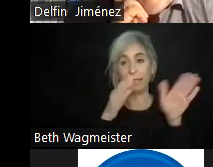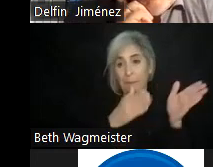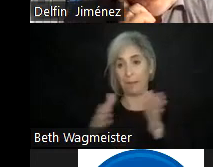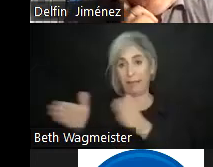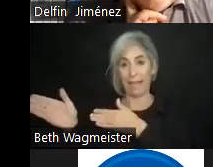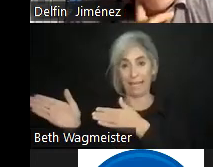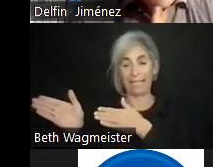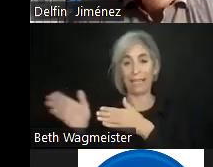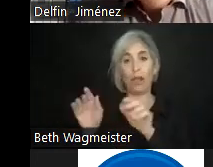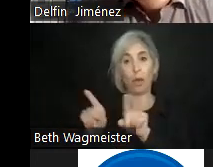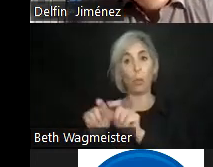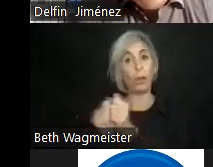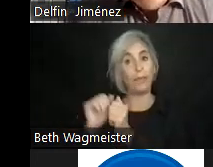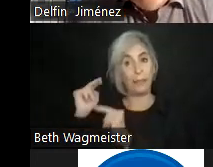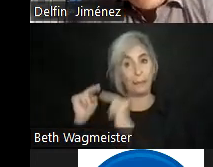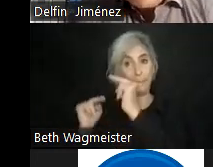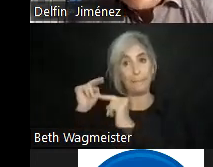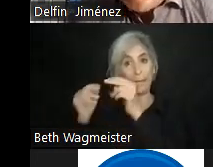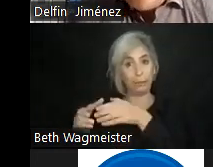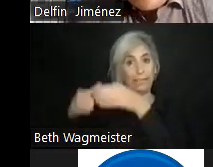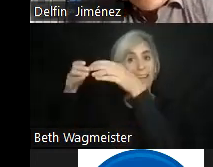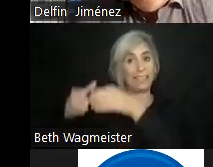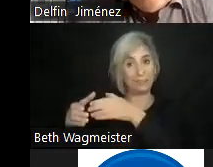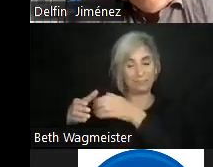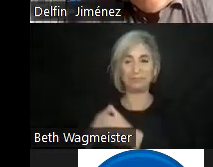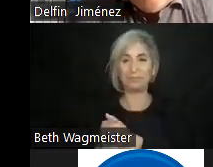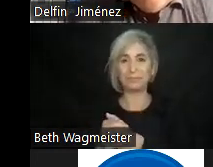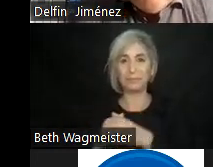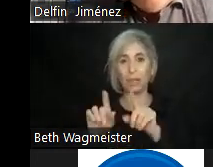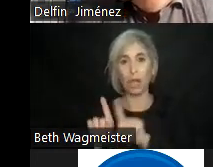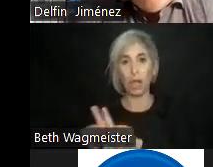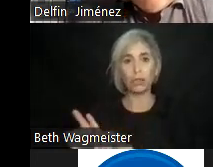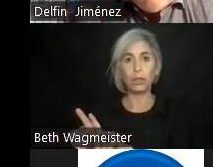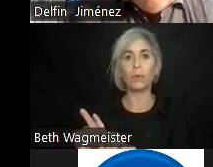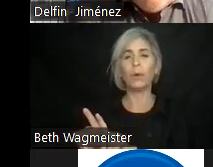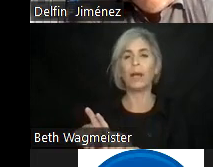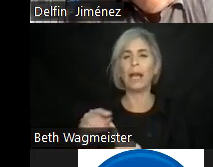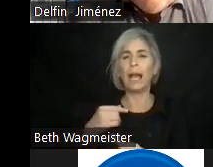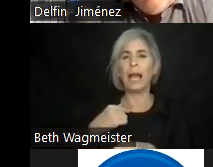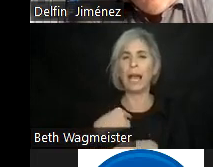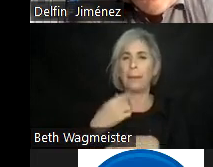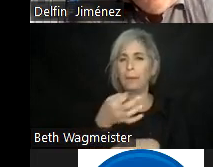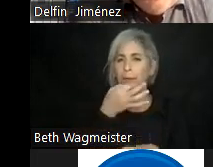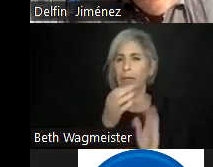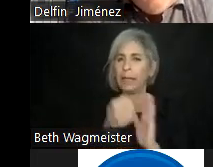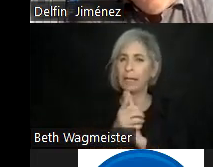in building. Also I'm a consultant and expert in universal accessibility.